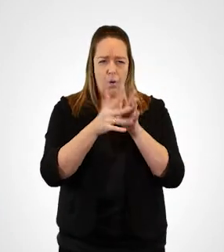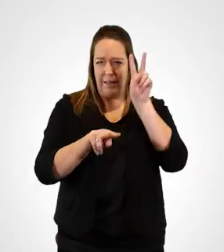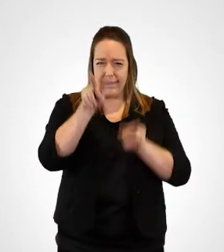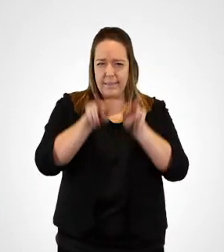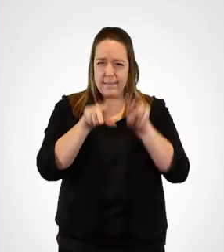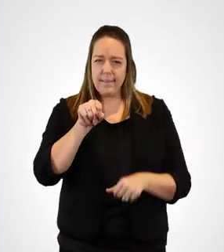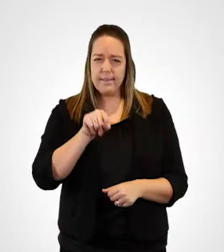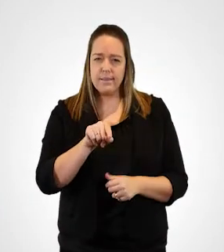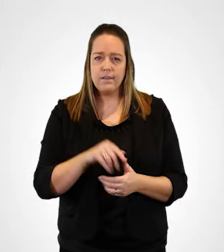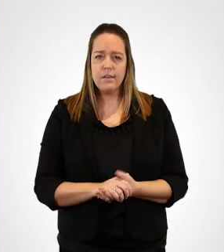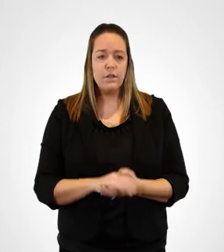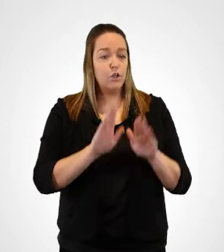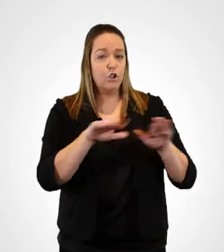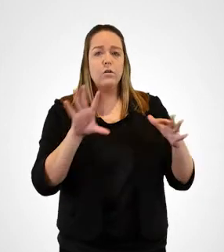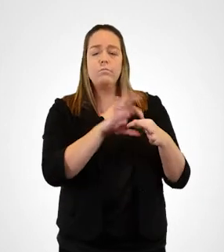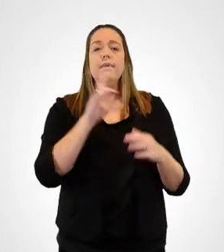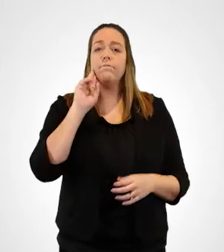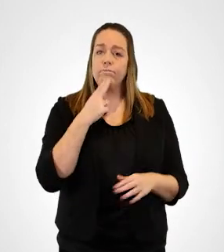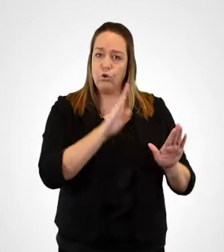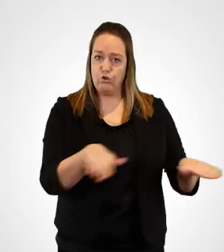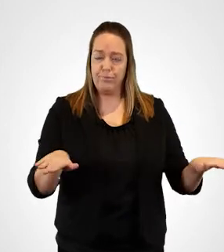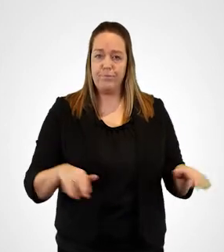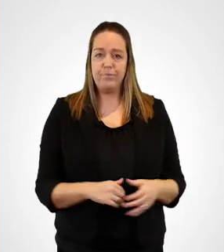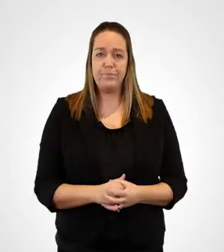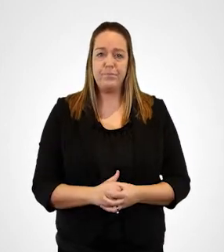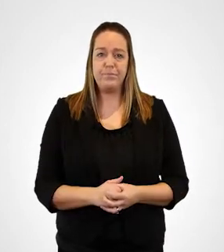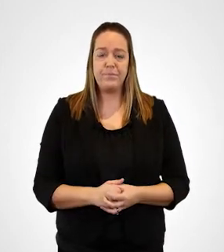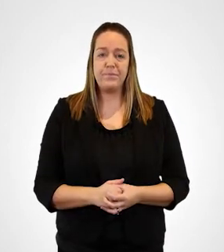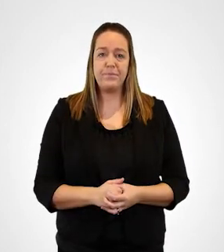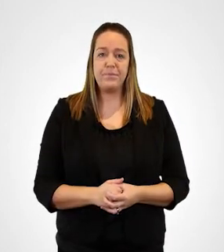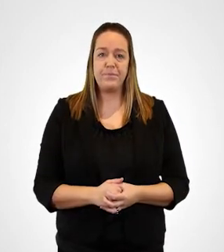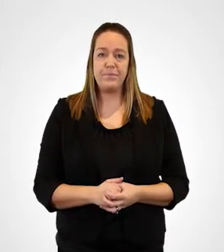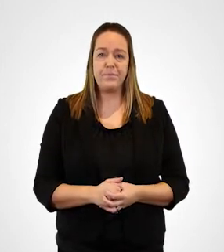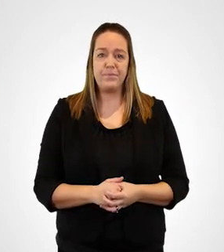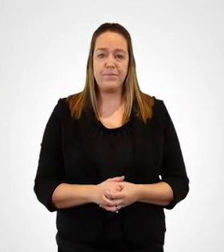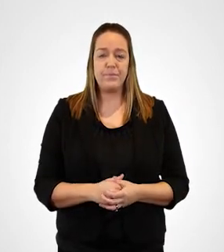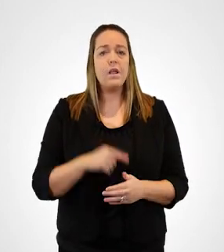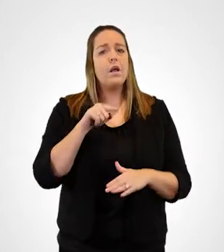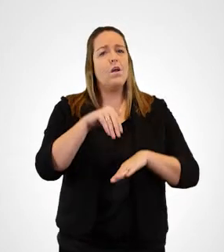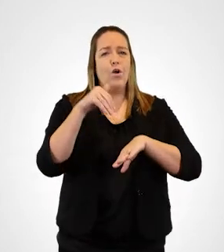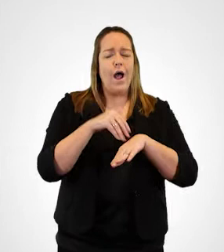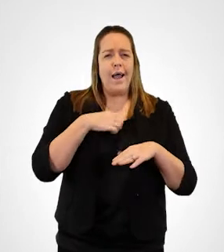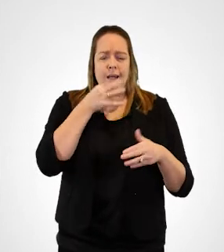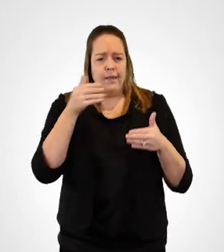phonological skills in children who are deaf, and this was a problem that I grappled with